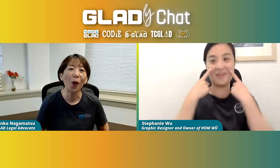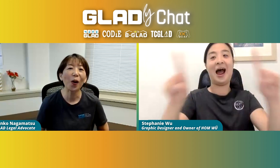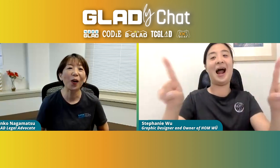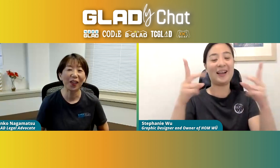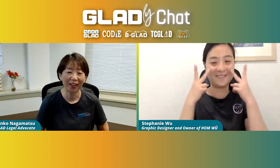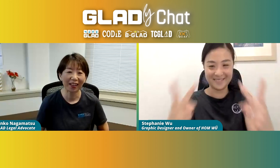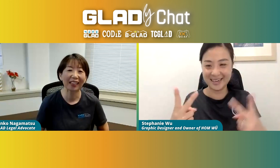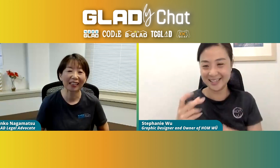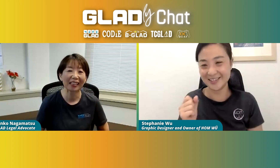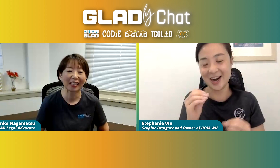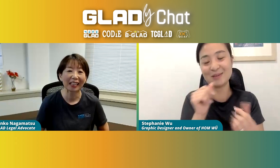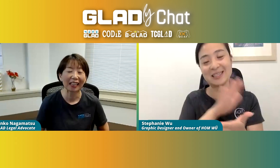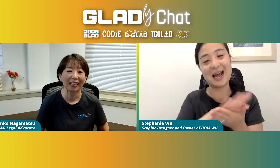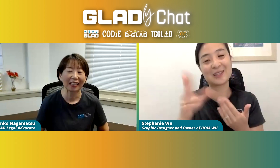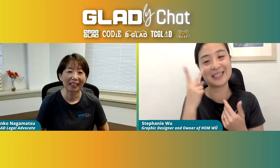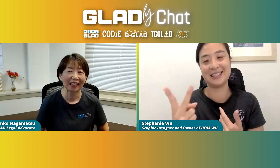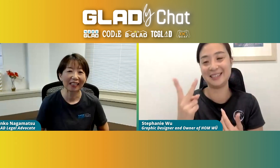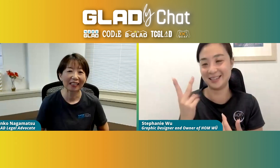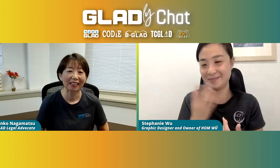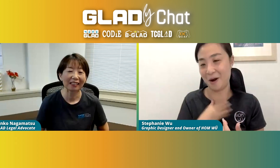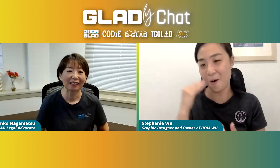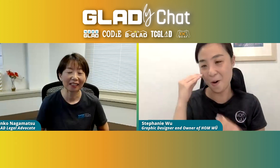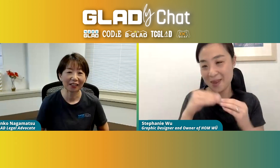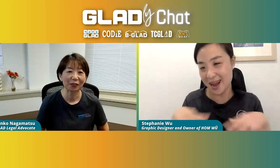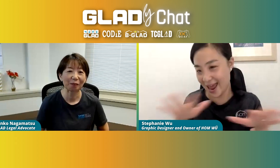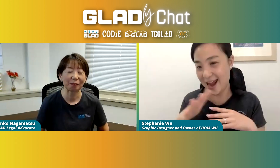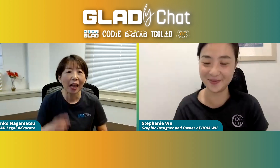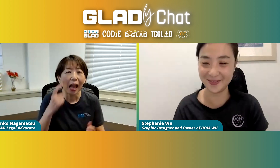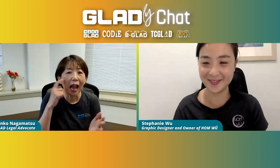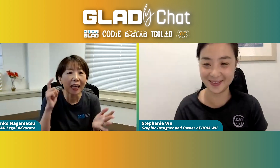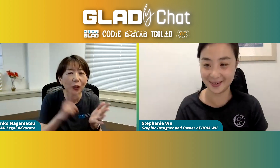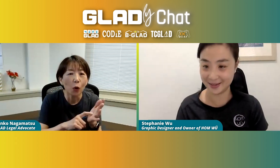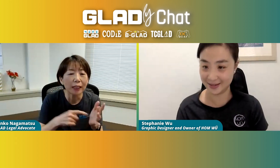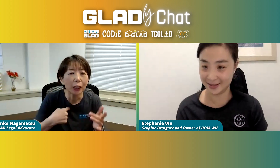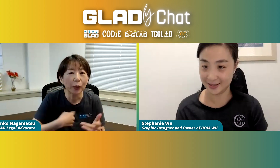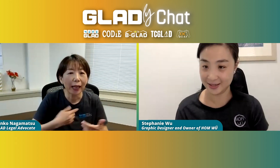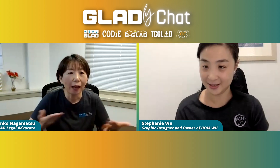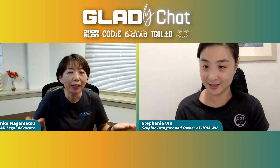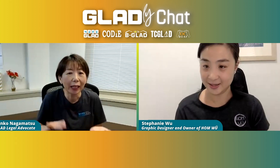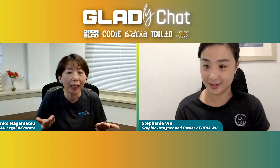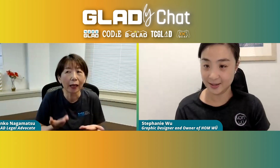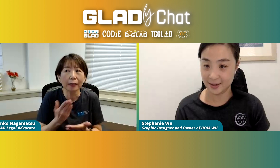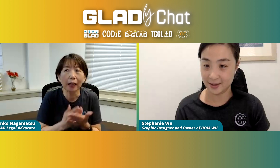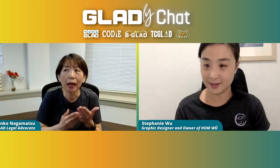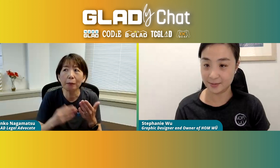I finally got to visit. It was so nice to see my homeland. I noticed we have some here [in LA],